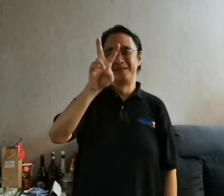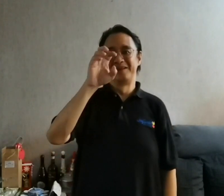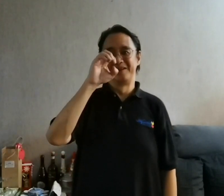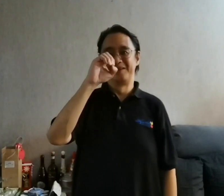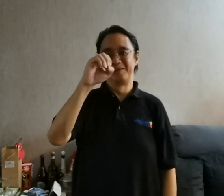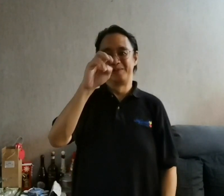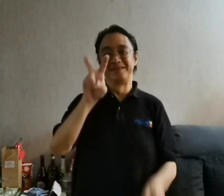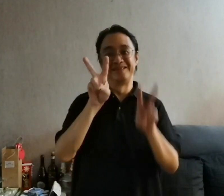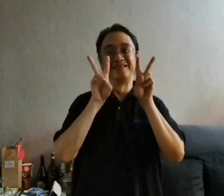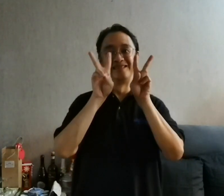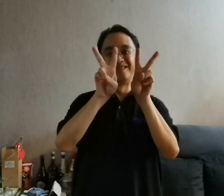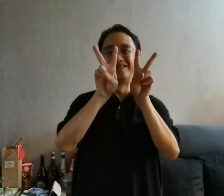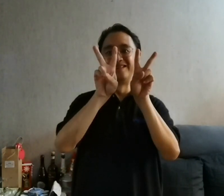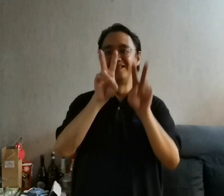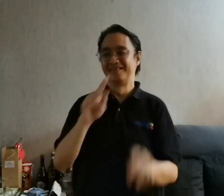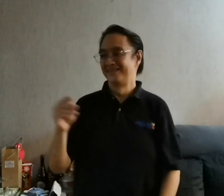2022